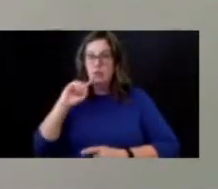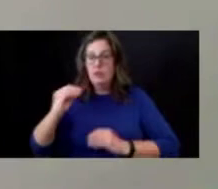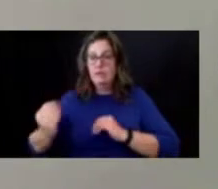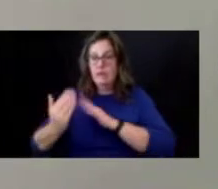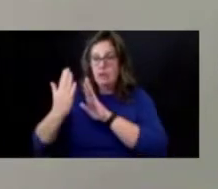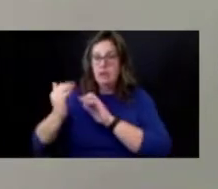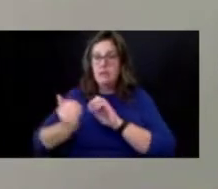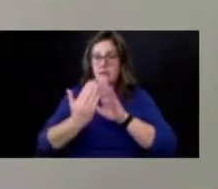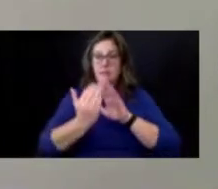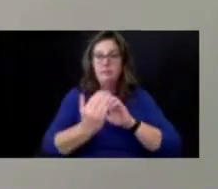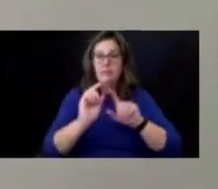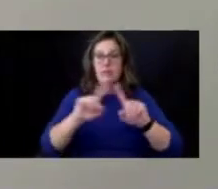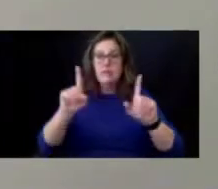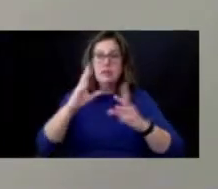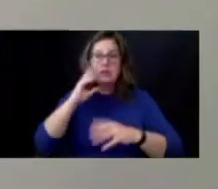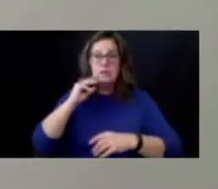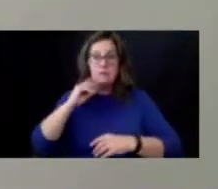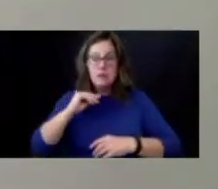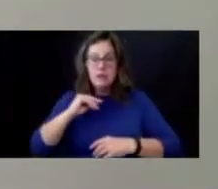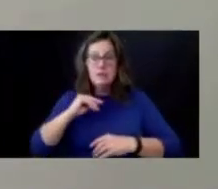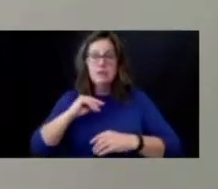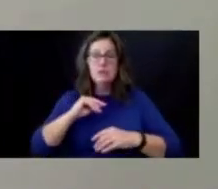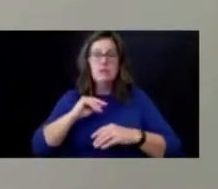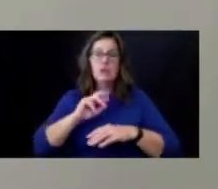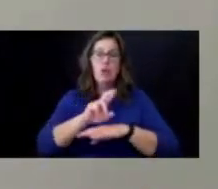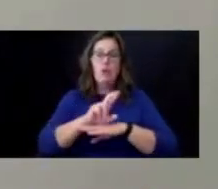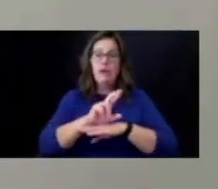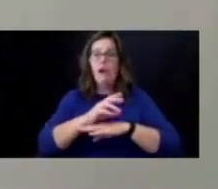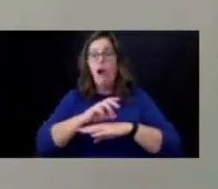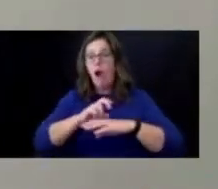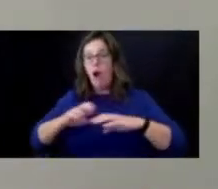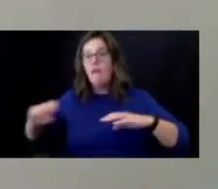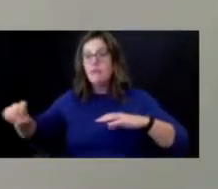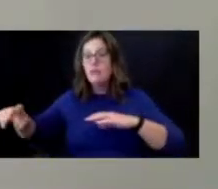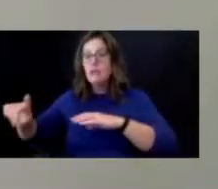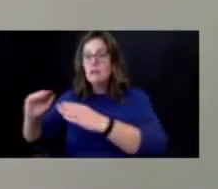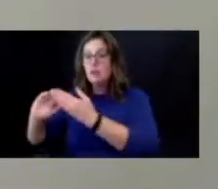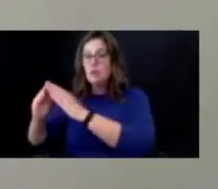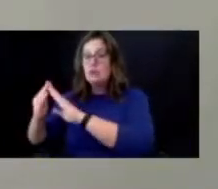young age going off the reservation mainly with the towns closest to the reservation